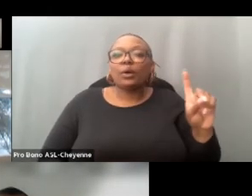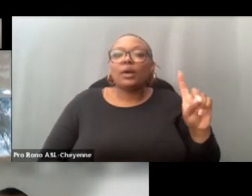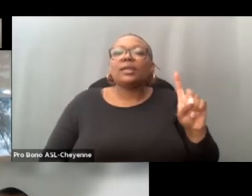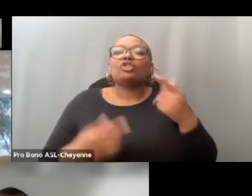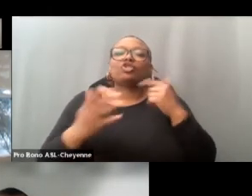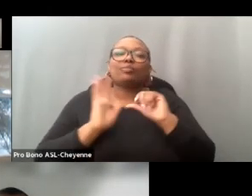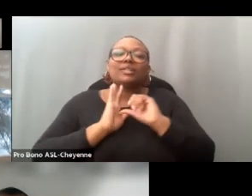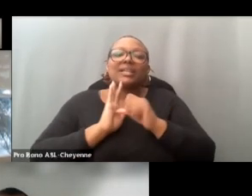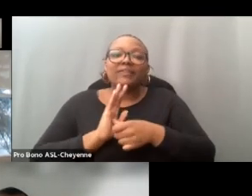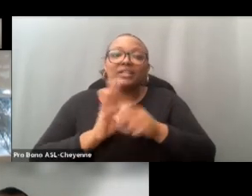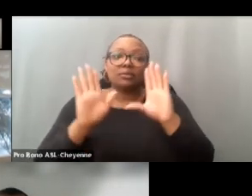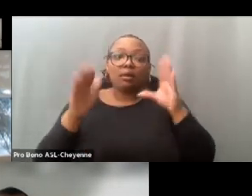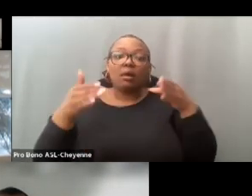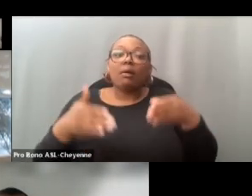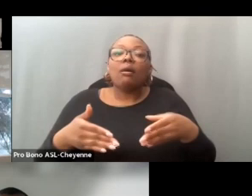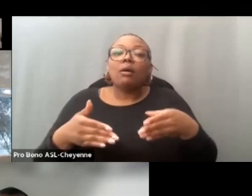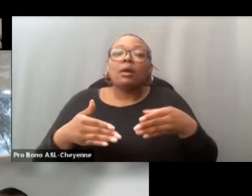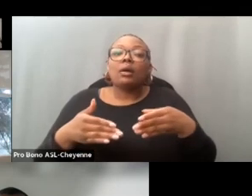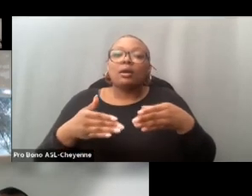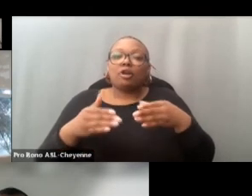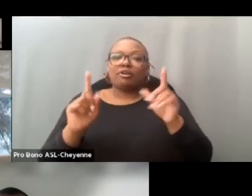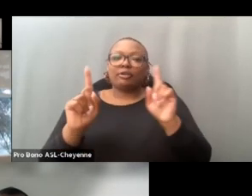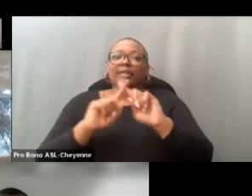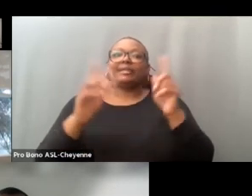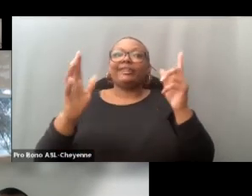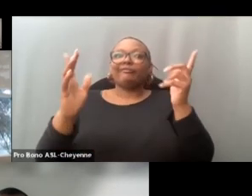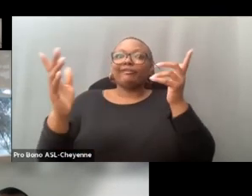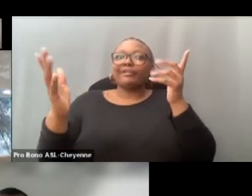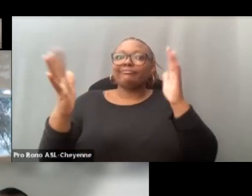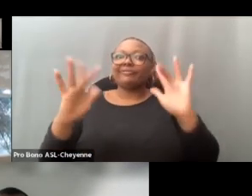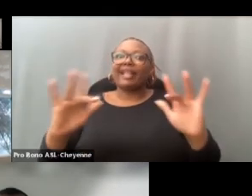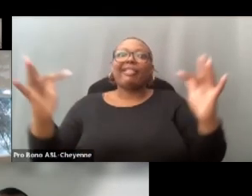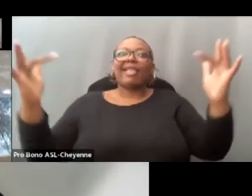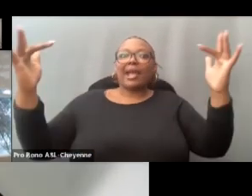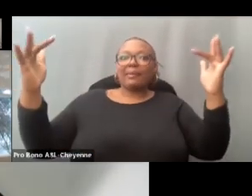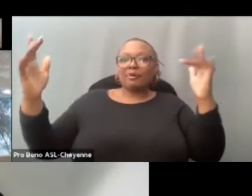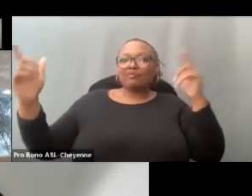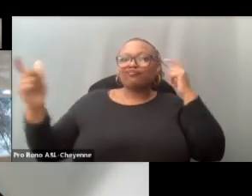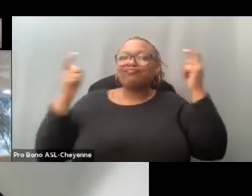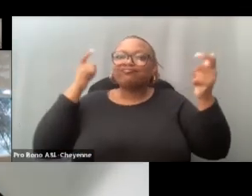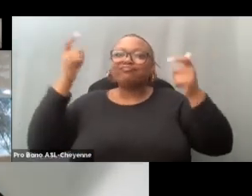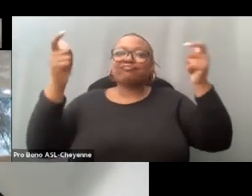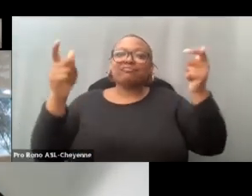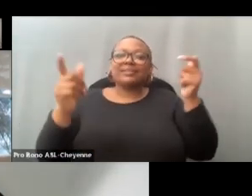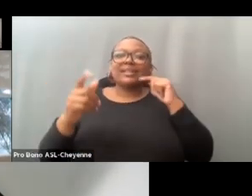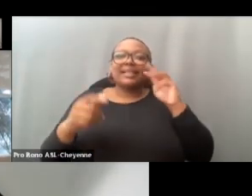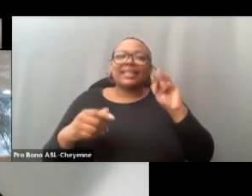there's so much emphasis on all these glamorous, you know, which is great. The media. The media, exactly.